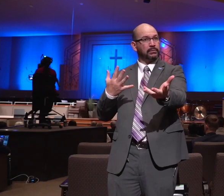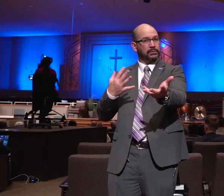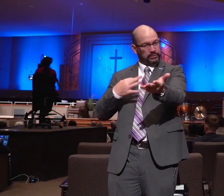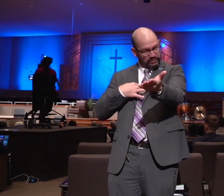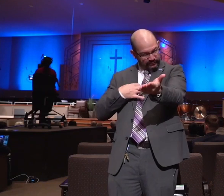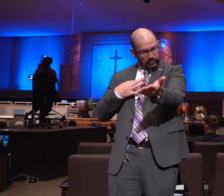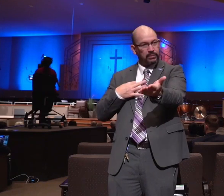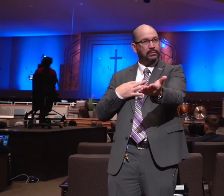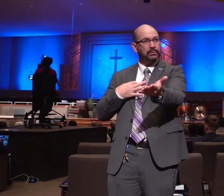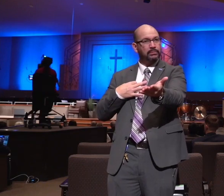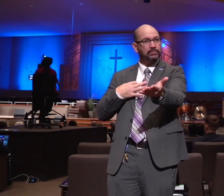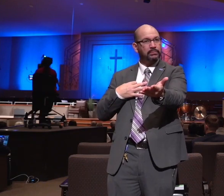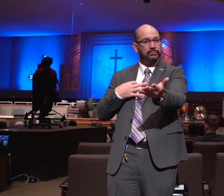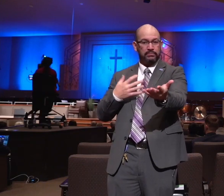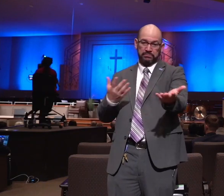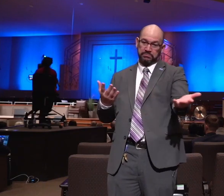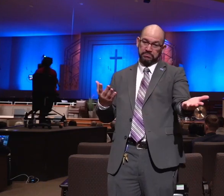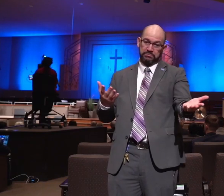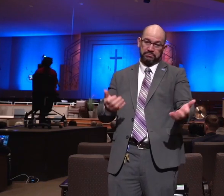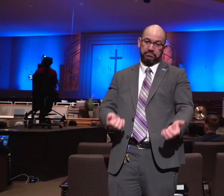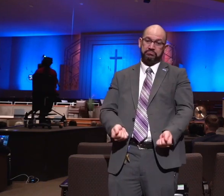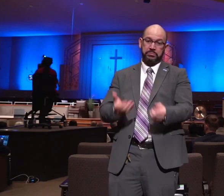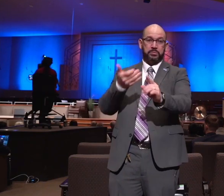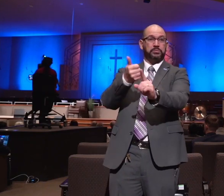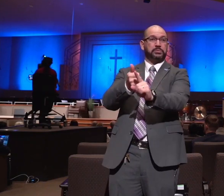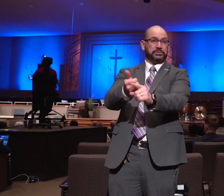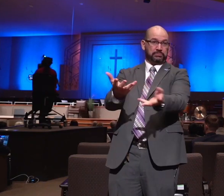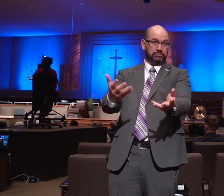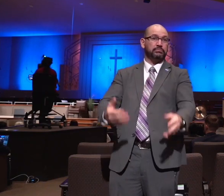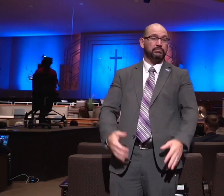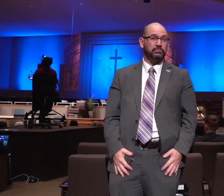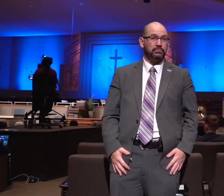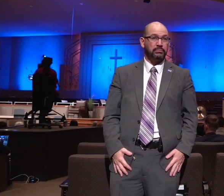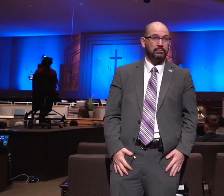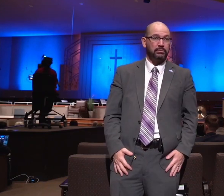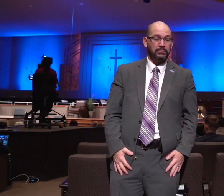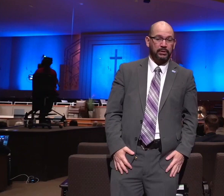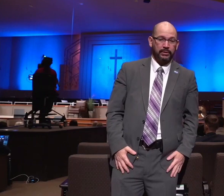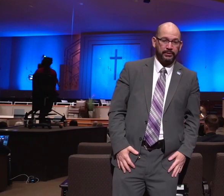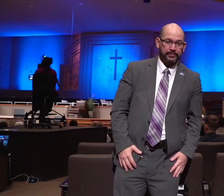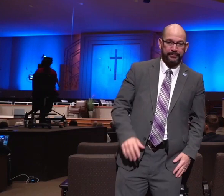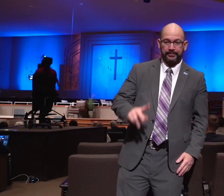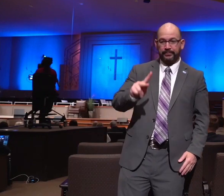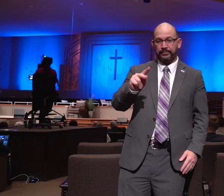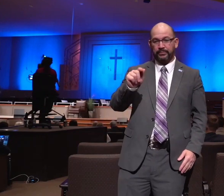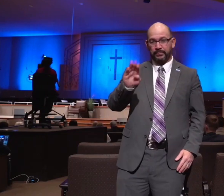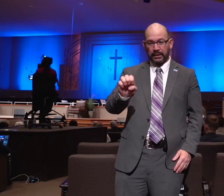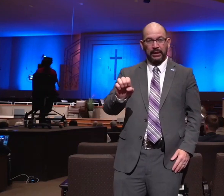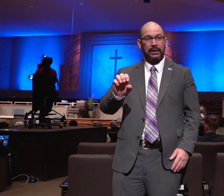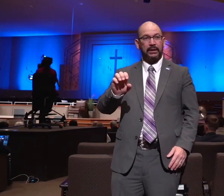school she offered